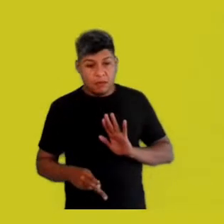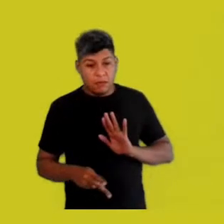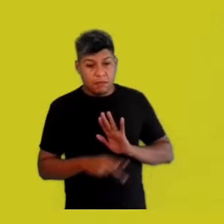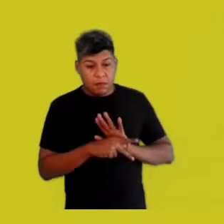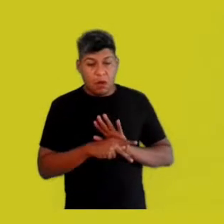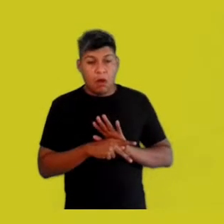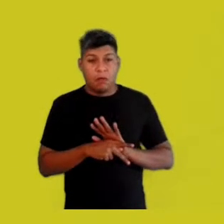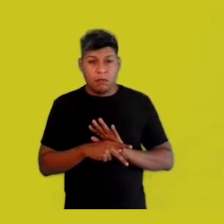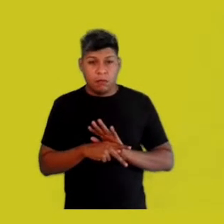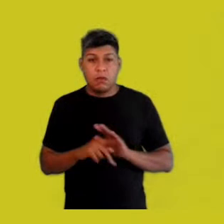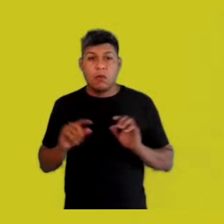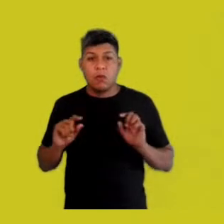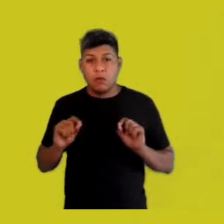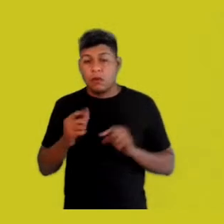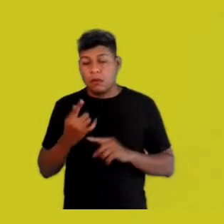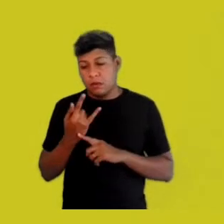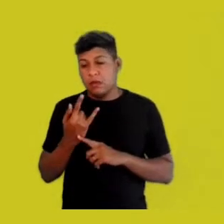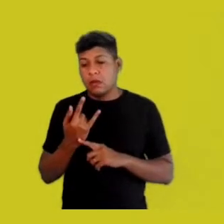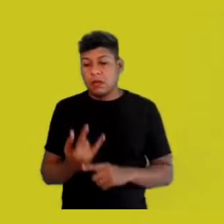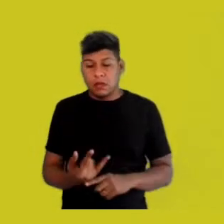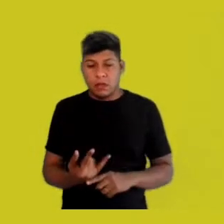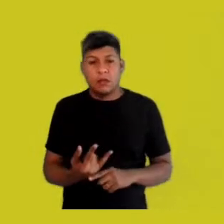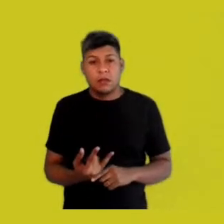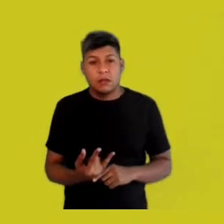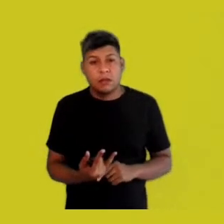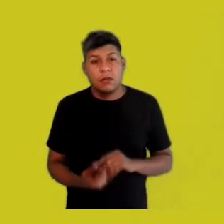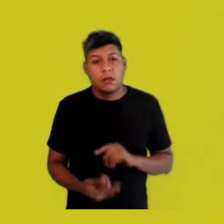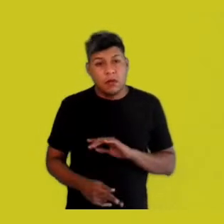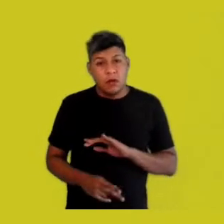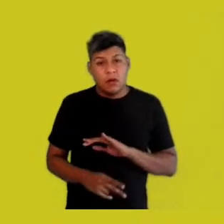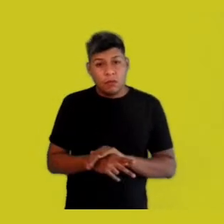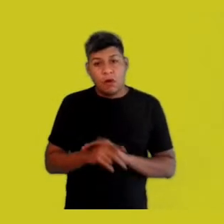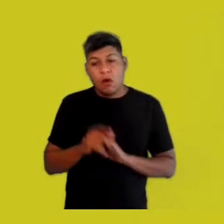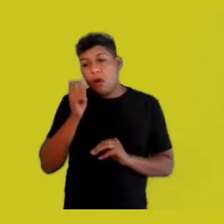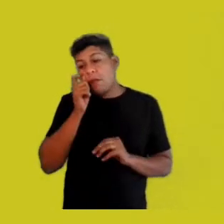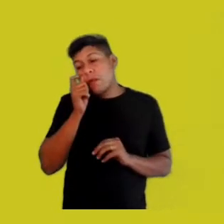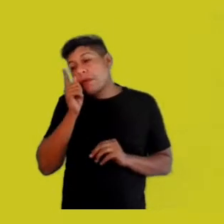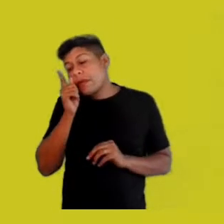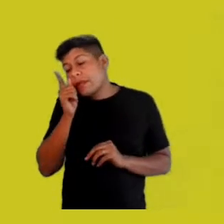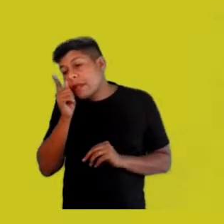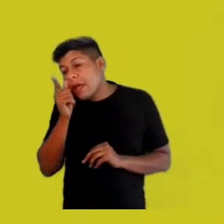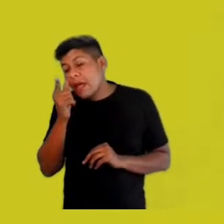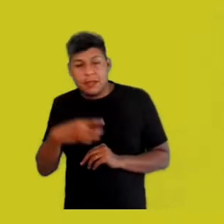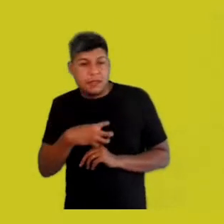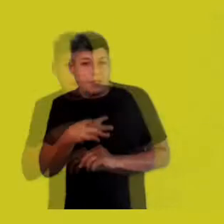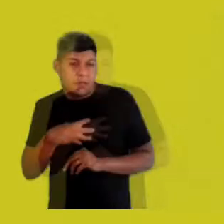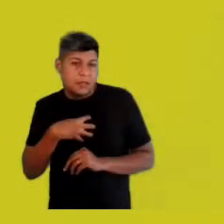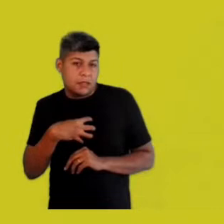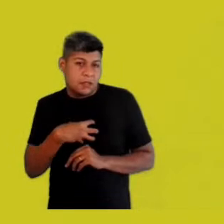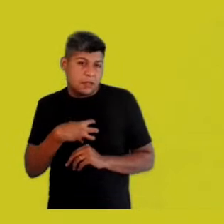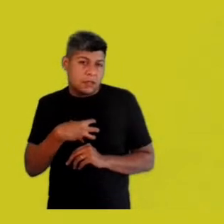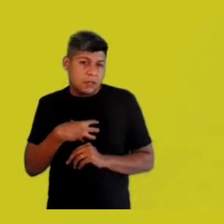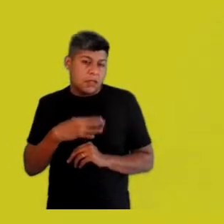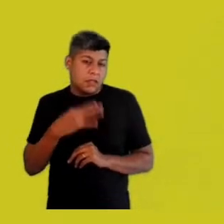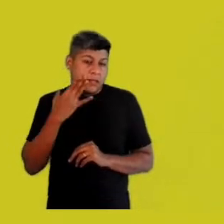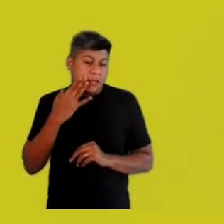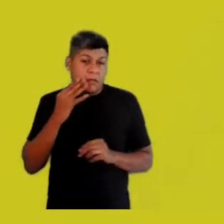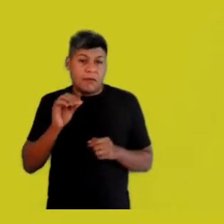of these enchantments. Beyond even a certain symbolic idea of effectiveness but rather effectiveness as in craft, actually.